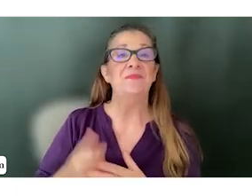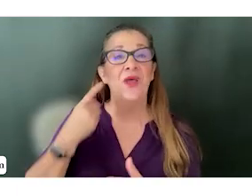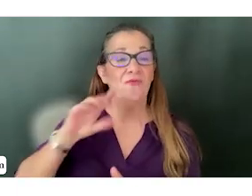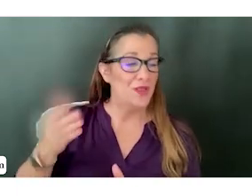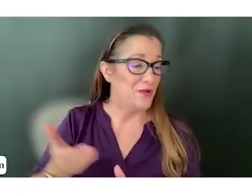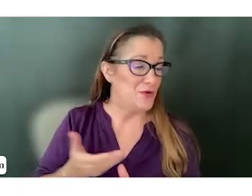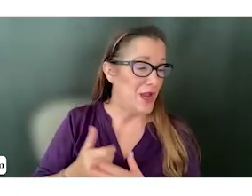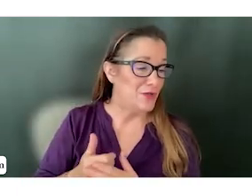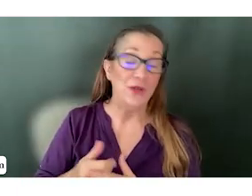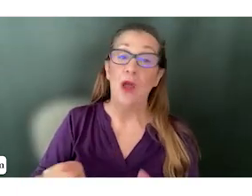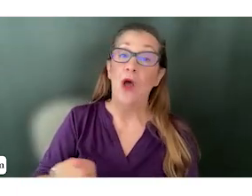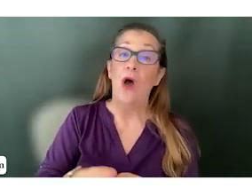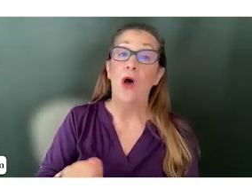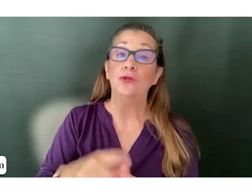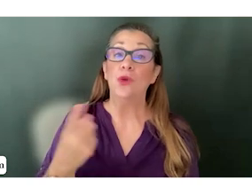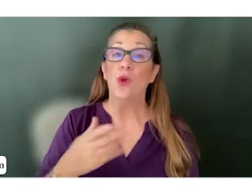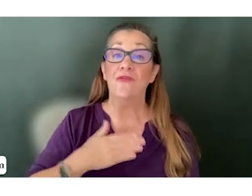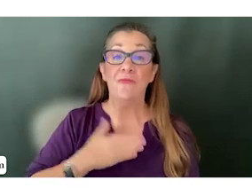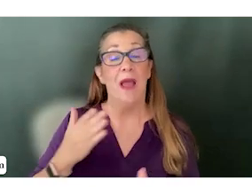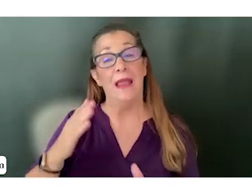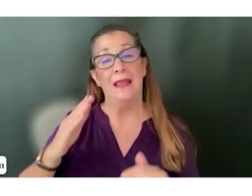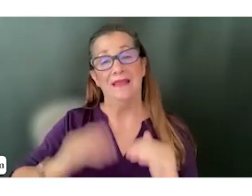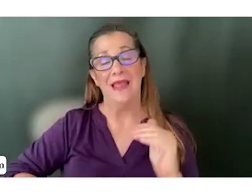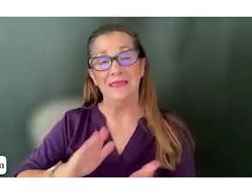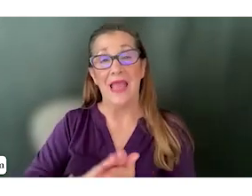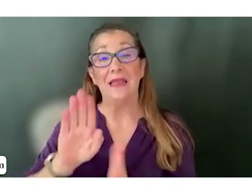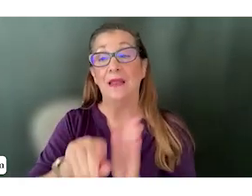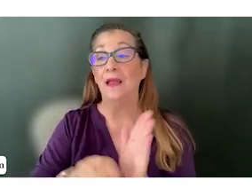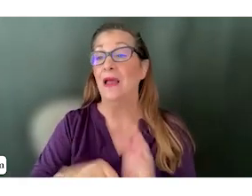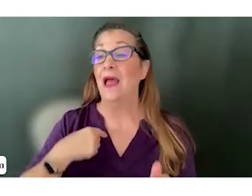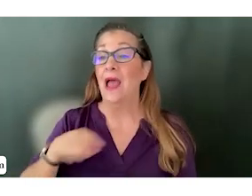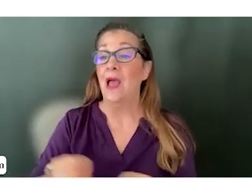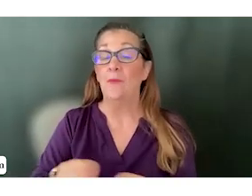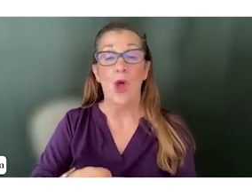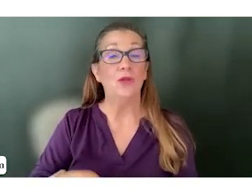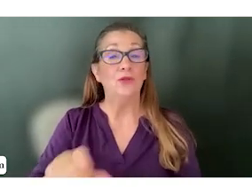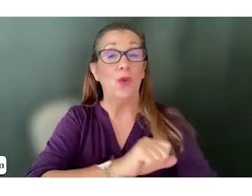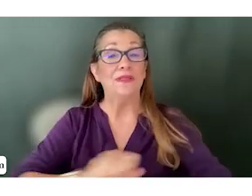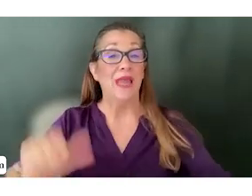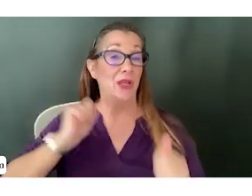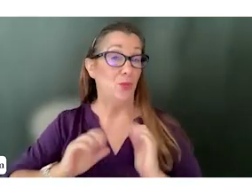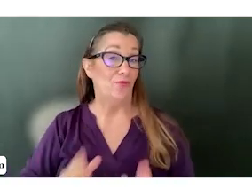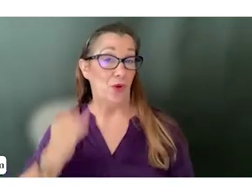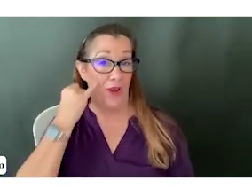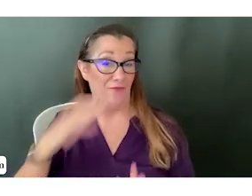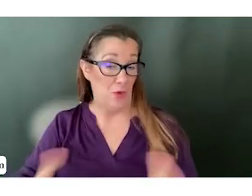Um, and also one of my less academic backgrounds is I'm also a stage performer, if you want to add that into the mix.